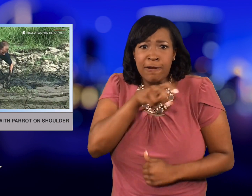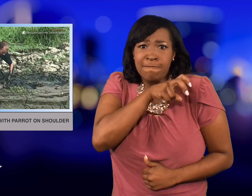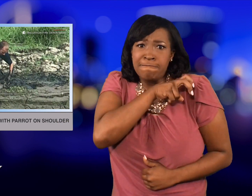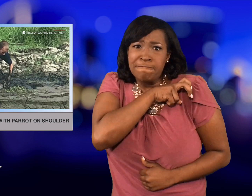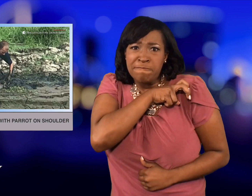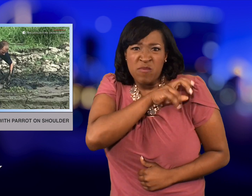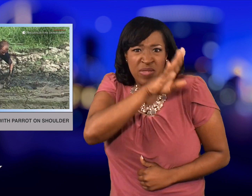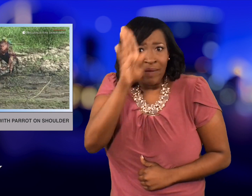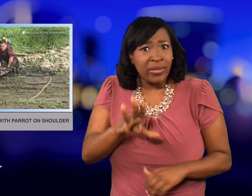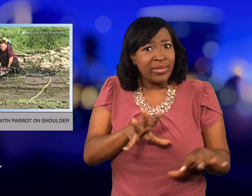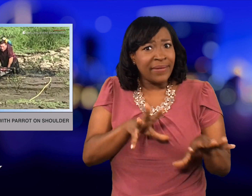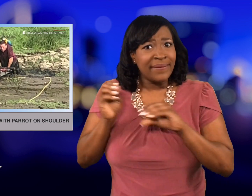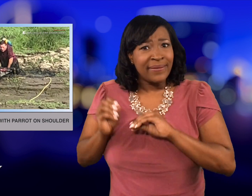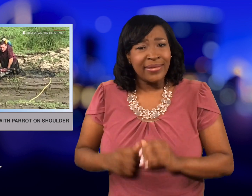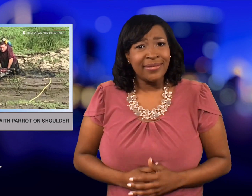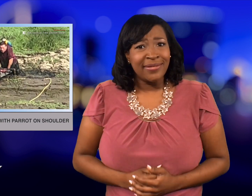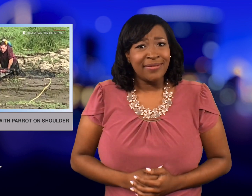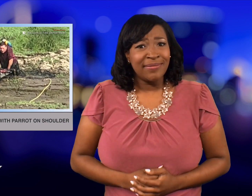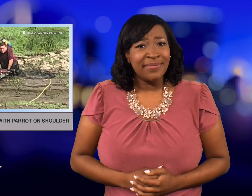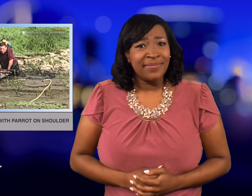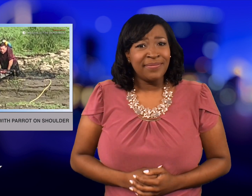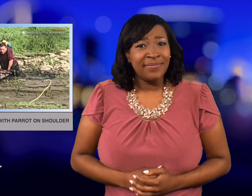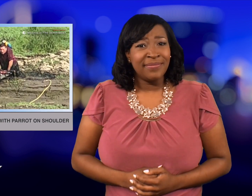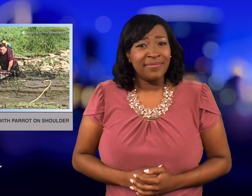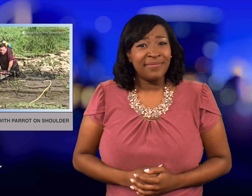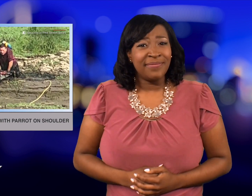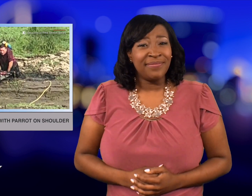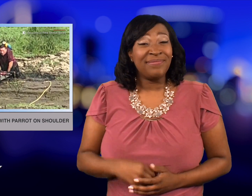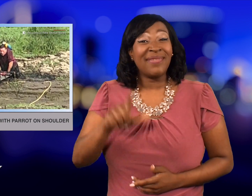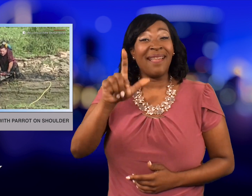left his side.